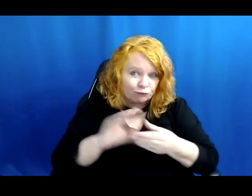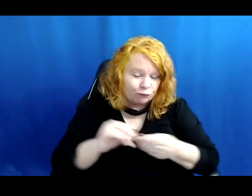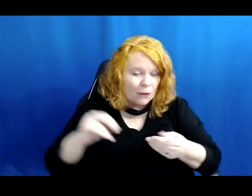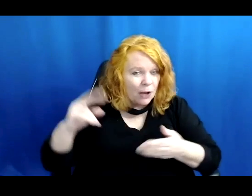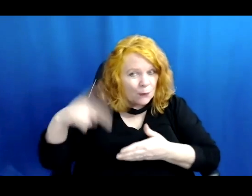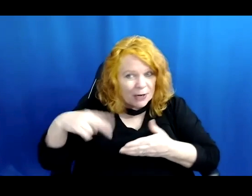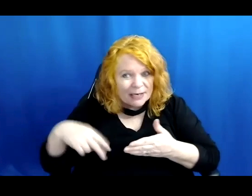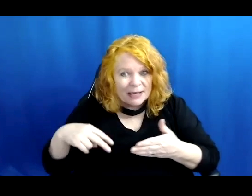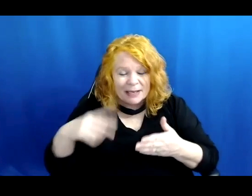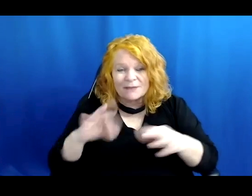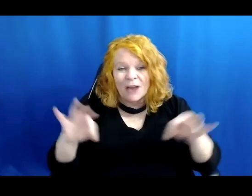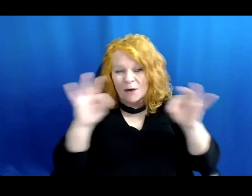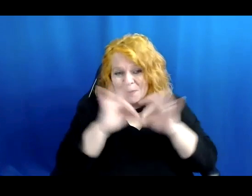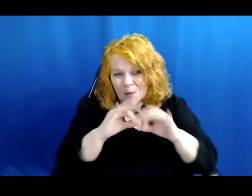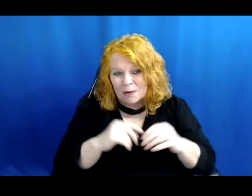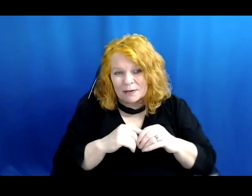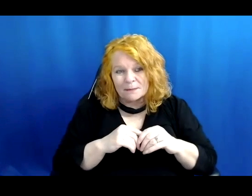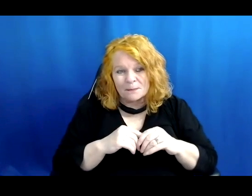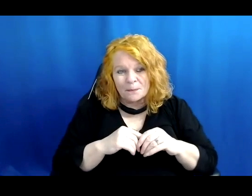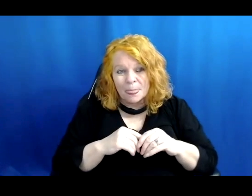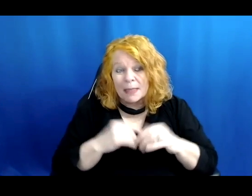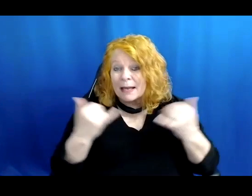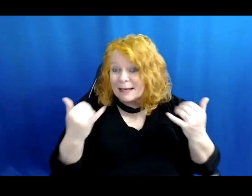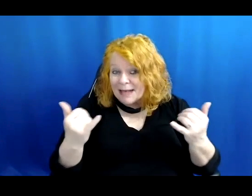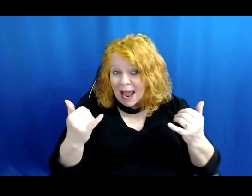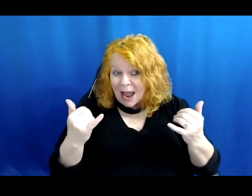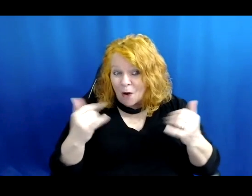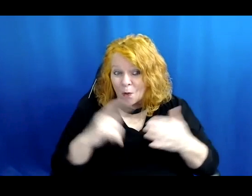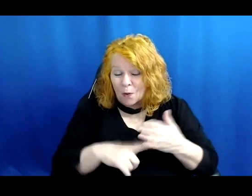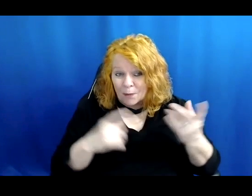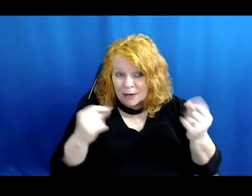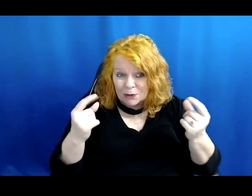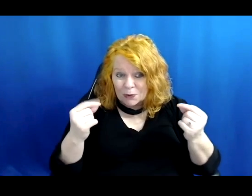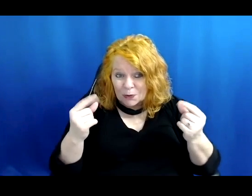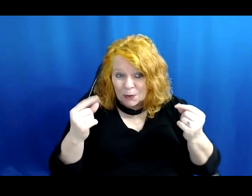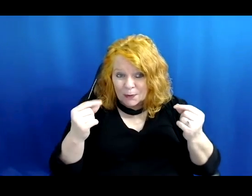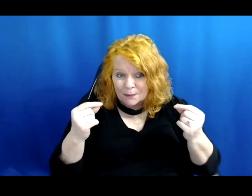it's really important. What I am going to do is staple, fold it in half and staple the